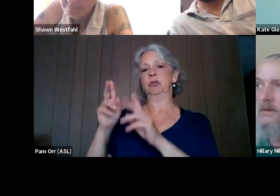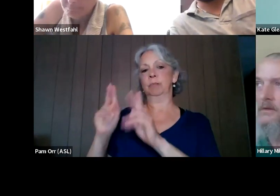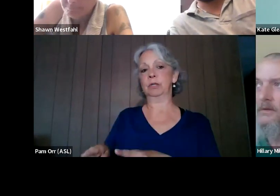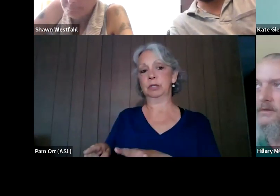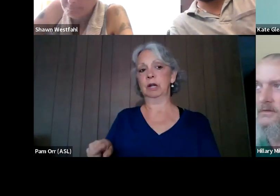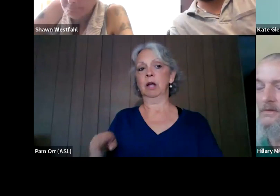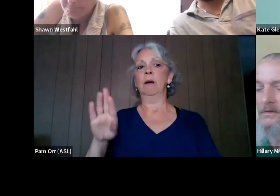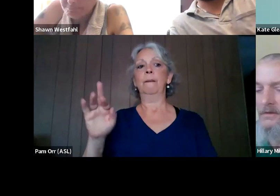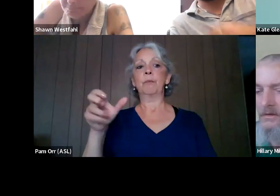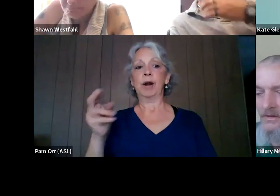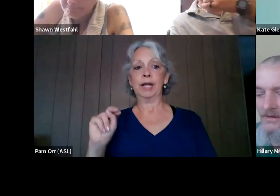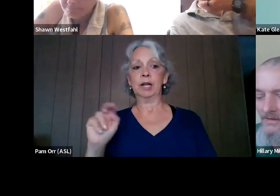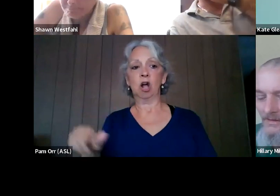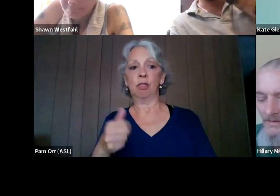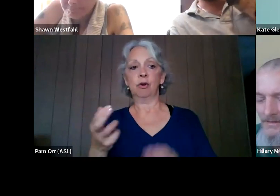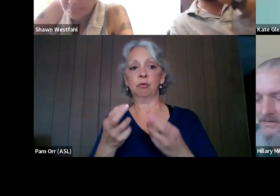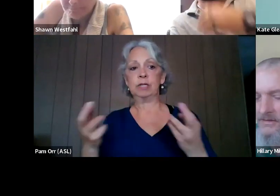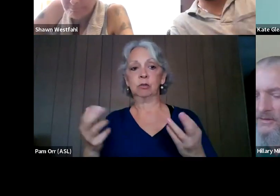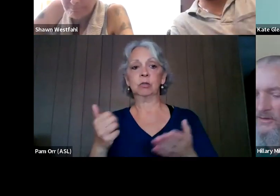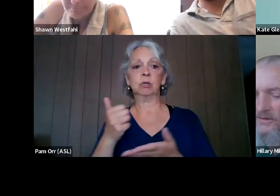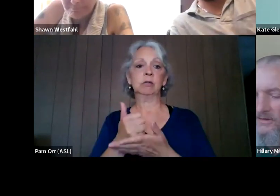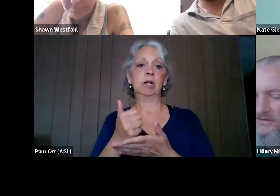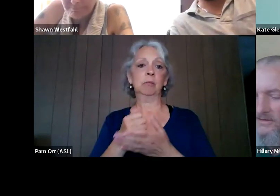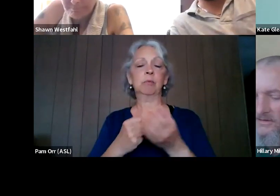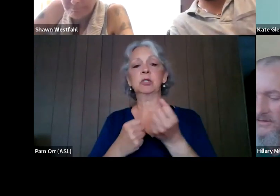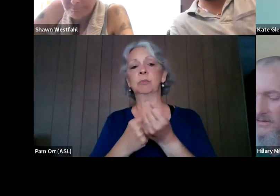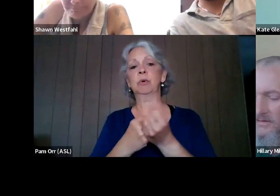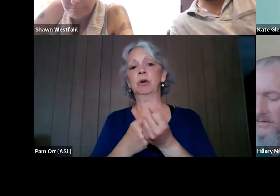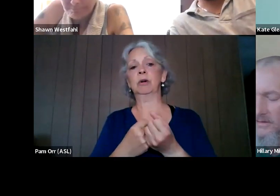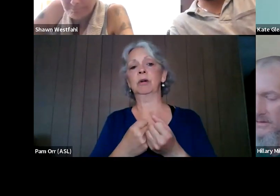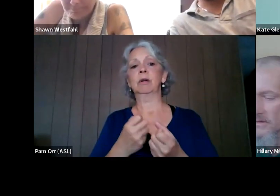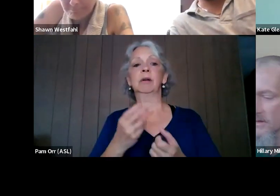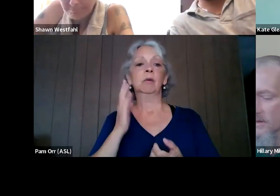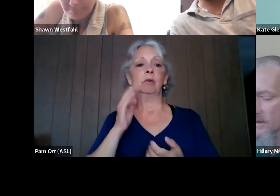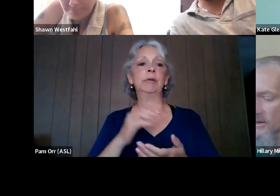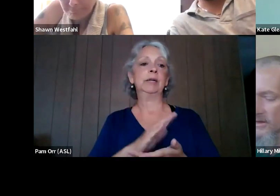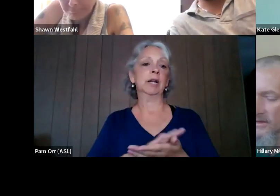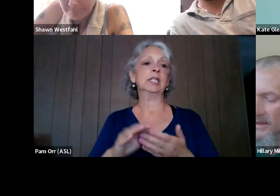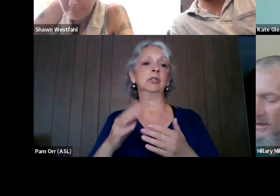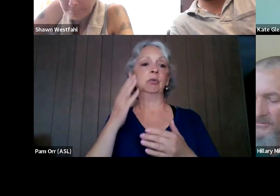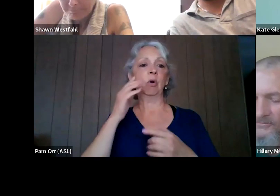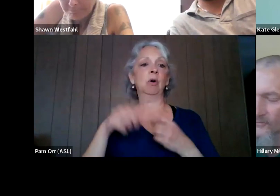about any resources or support that you think would've been better to know about before xylazine kind of hit Philly?